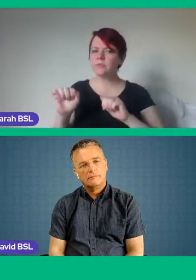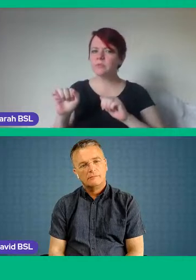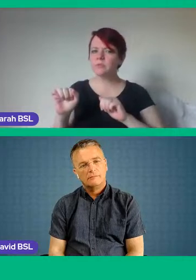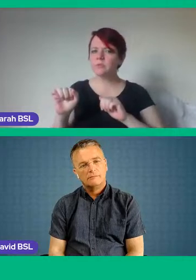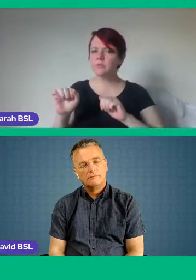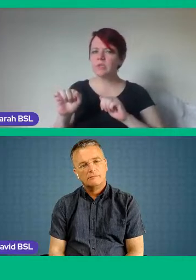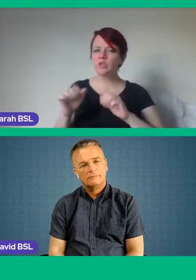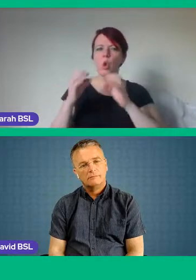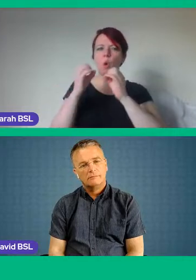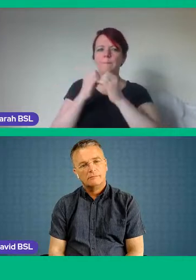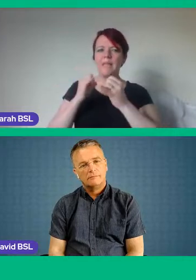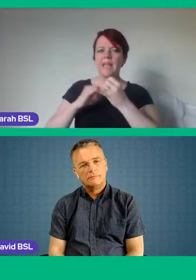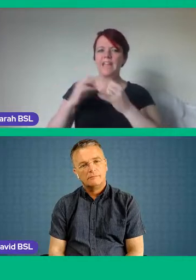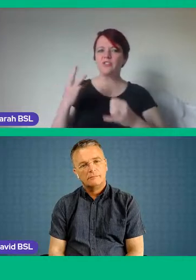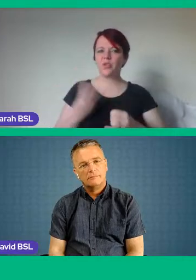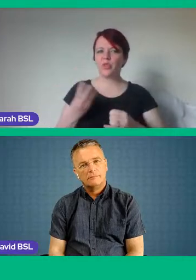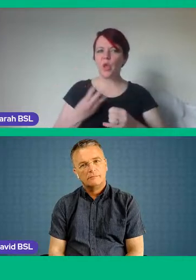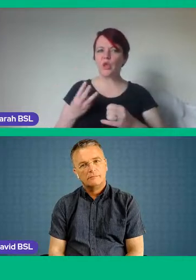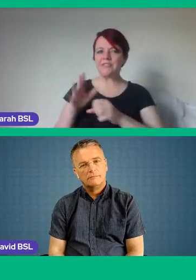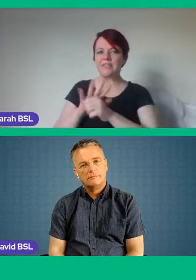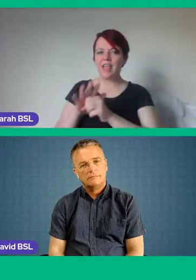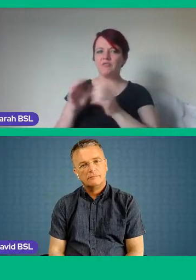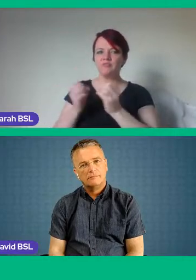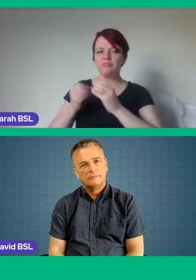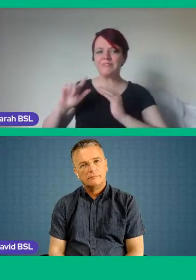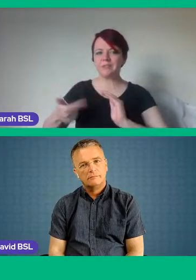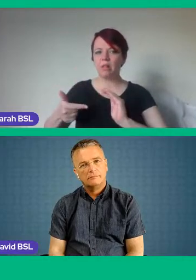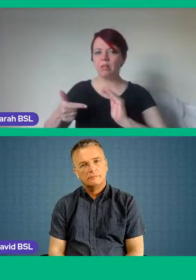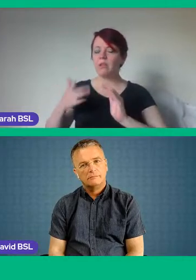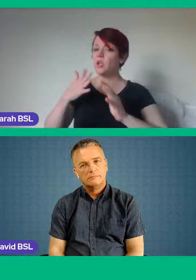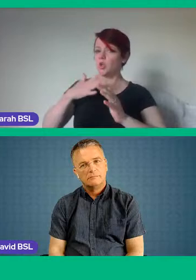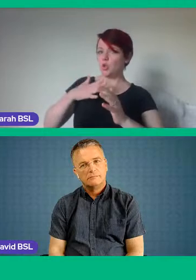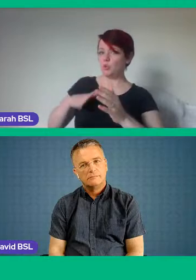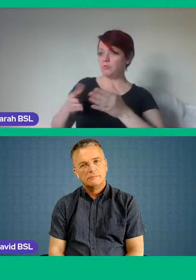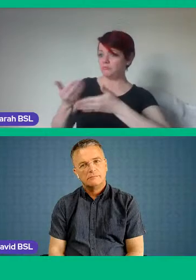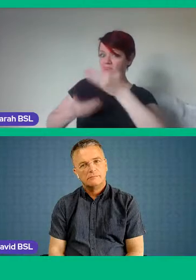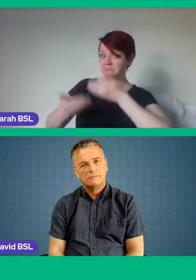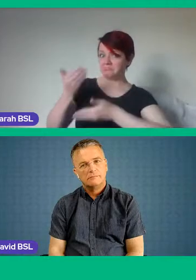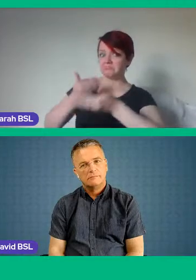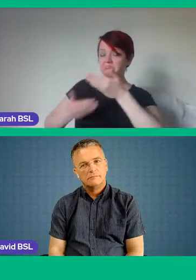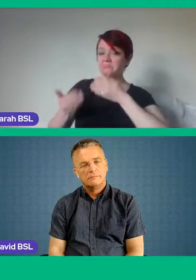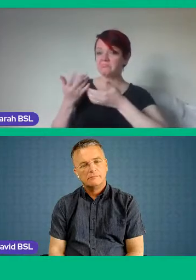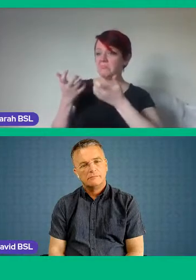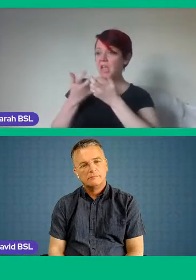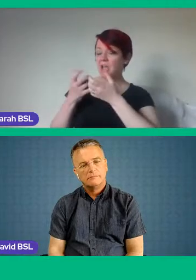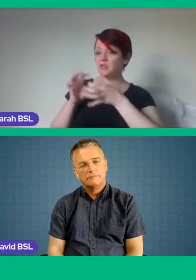In your PS 13 locality in Bristol, do you want to talk about about that and the collaboration